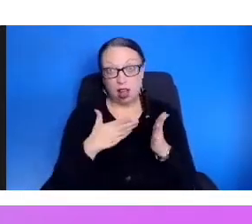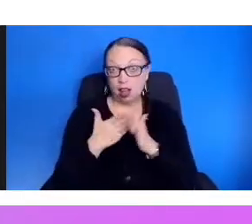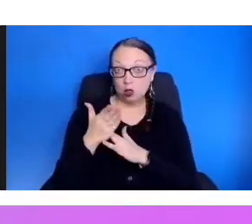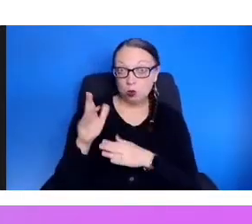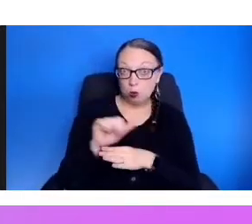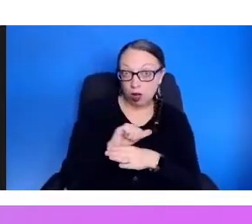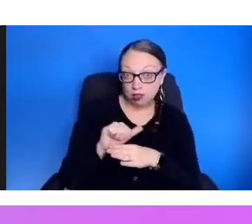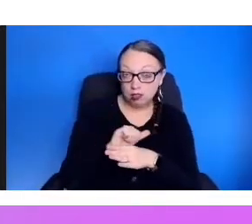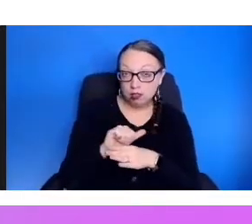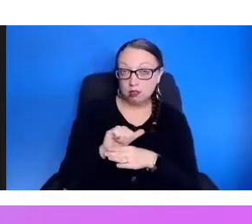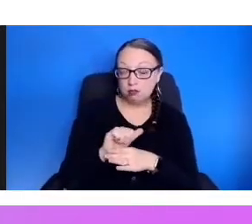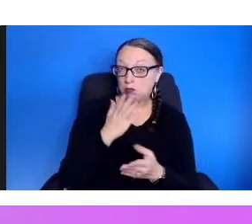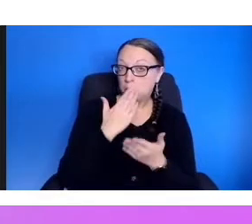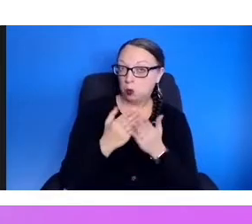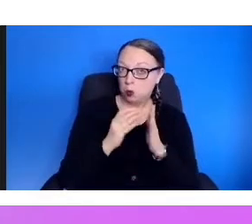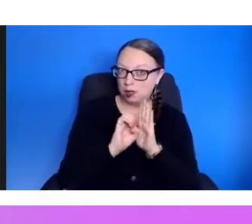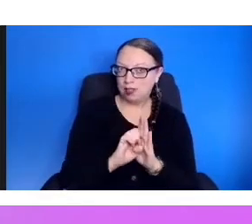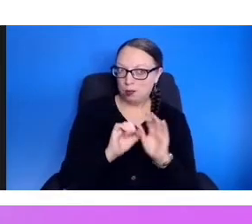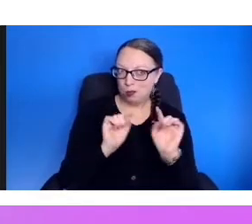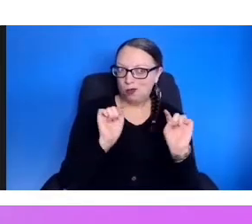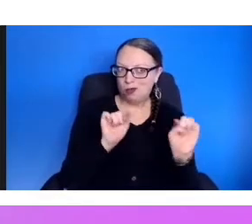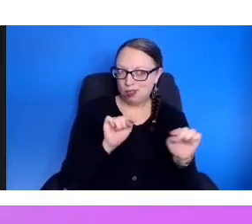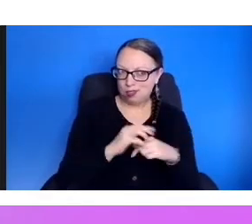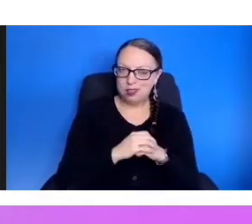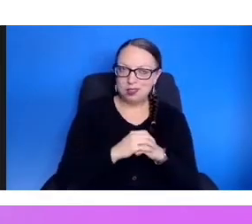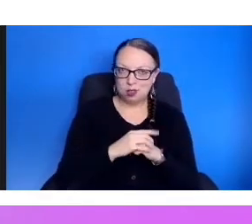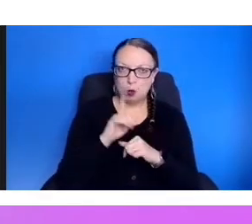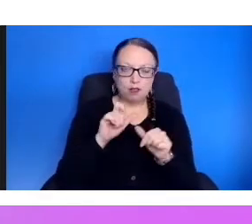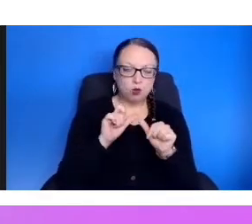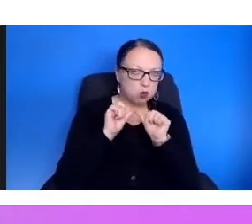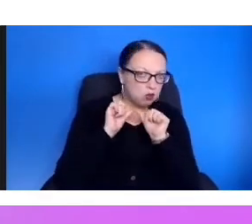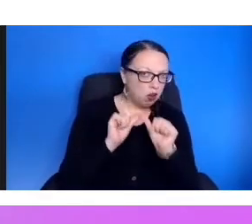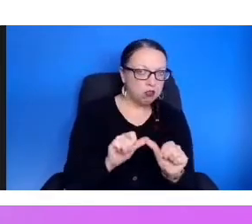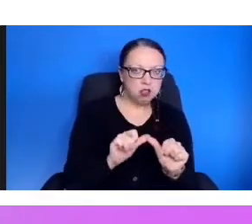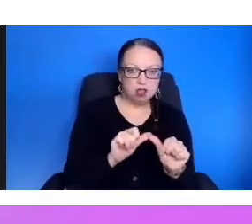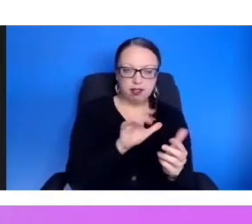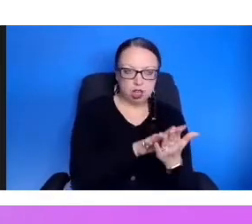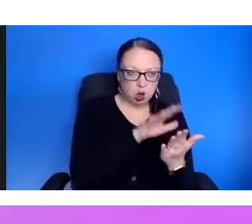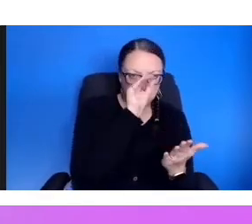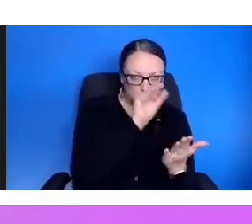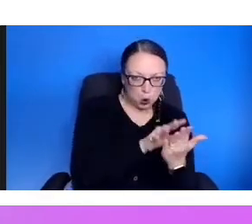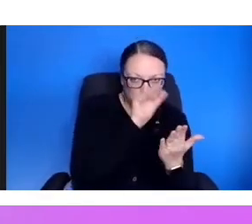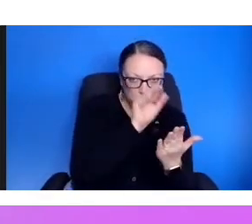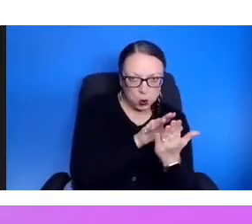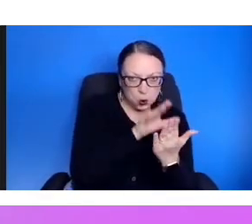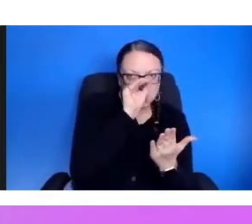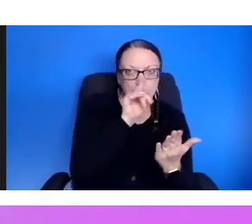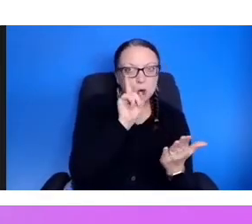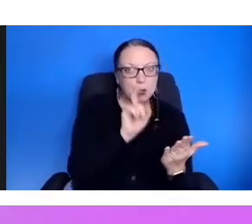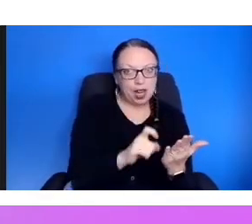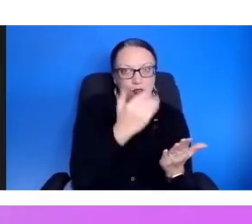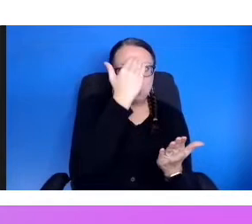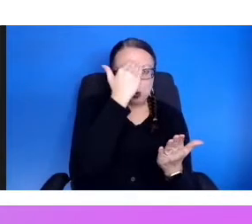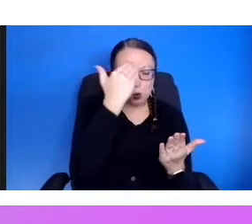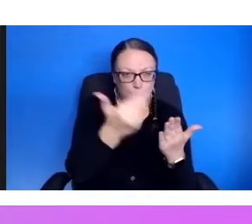is a really good example of this, so we've got to constantly keep learning because we need to actually constantly keep unlearning.